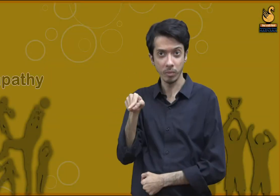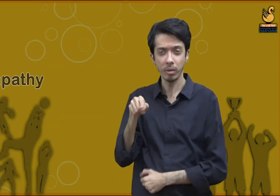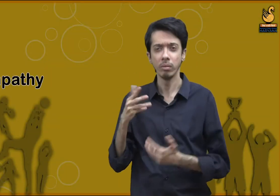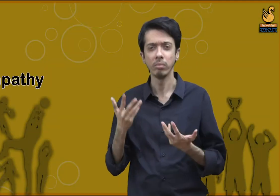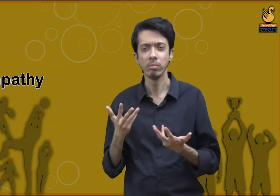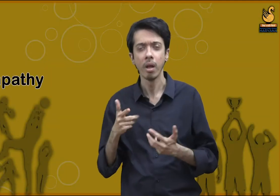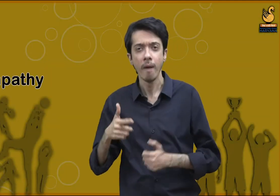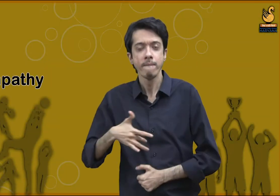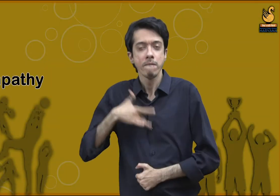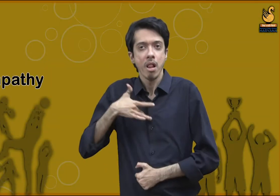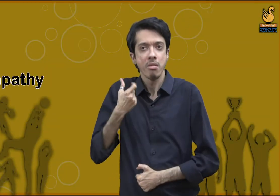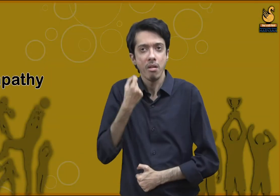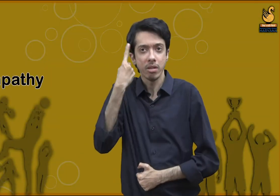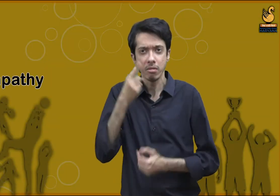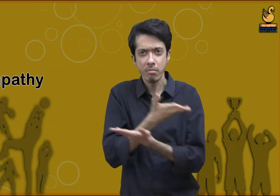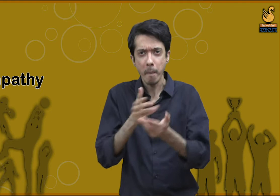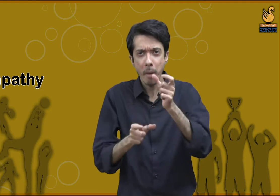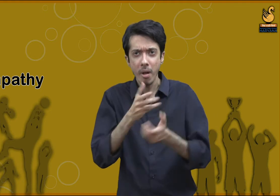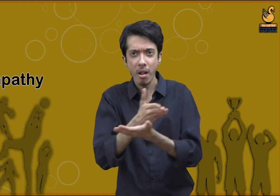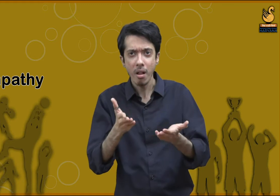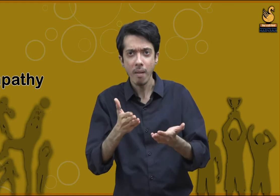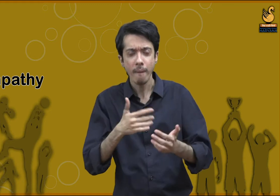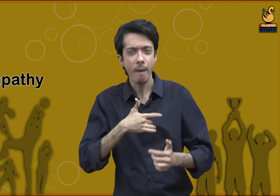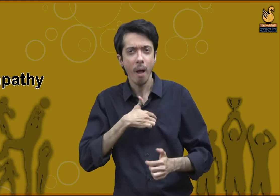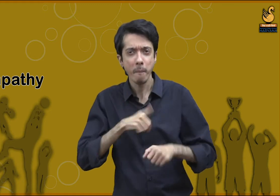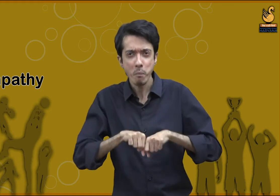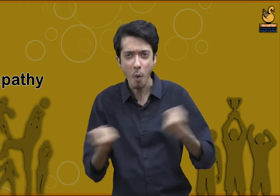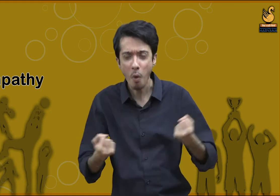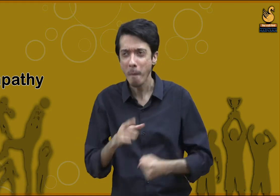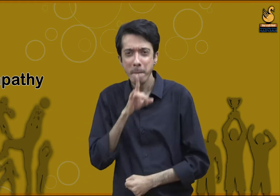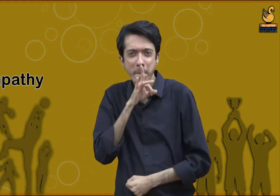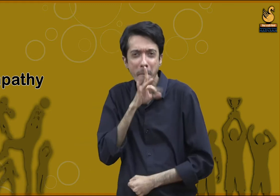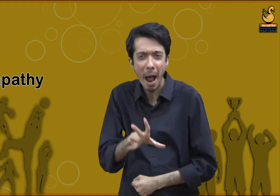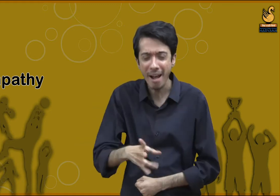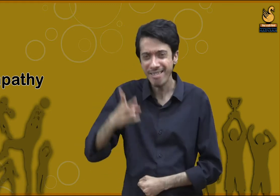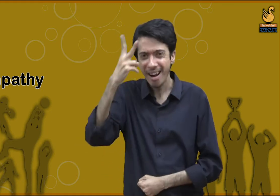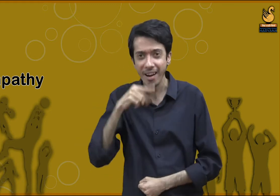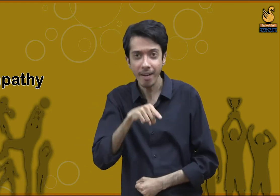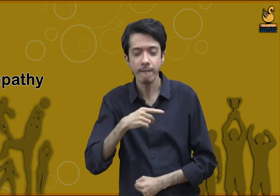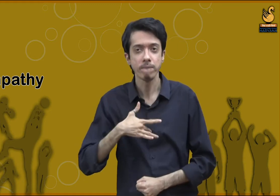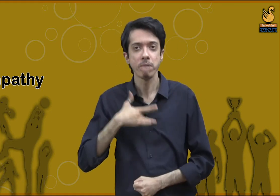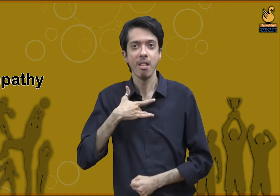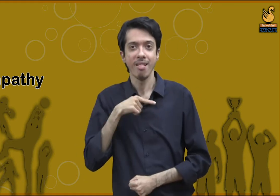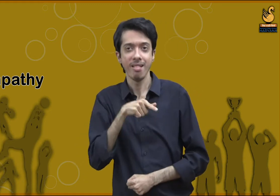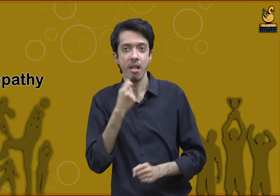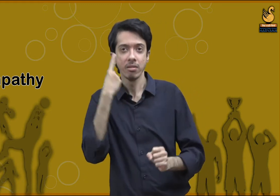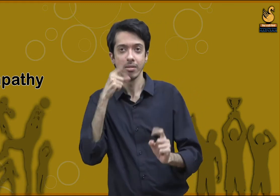First is empathy. We must understand how others feel. We must understand the pain